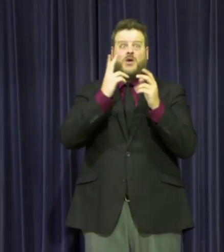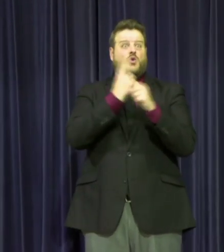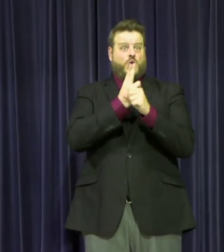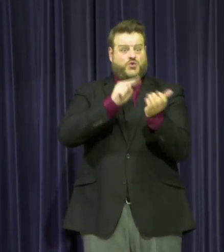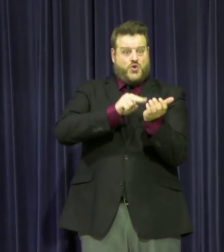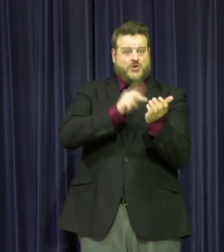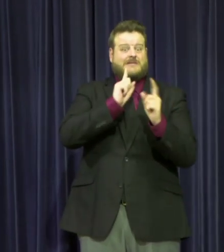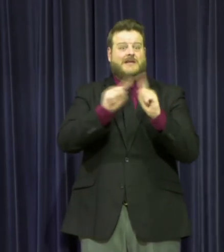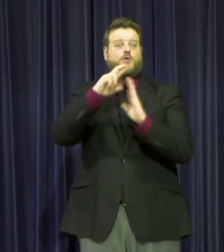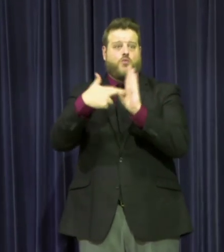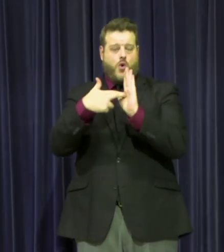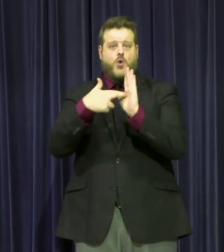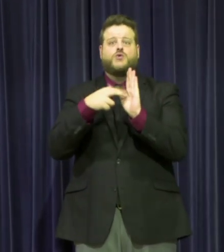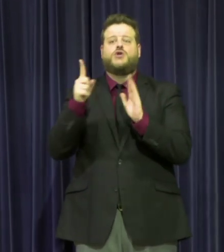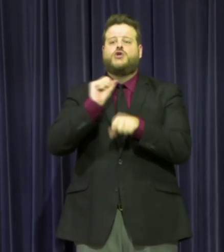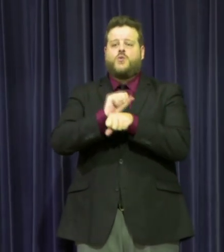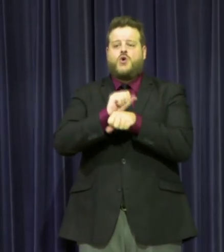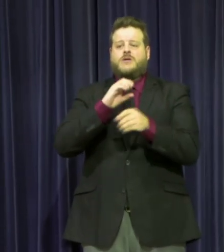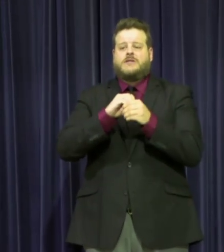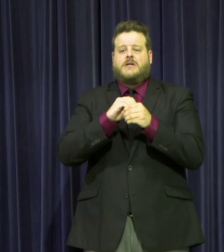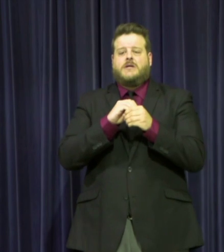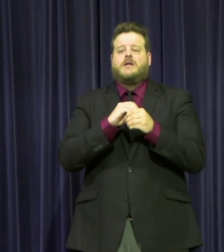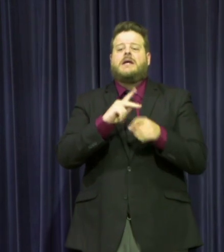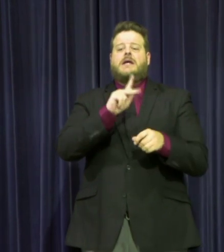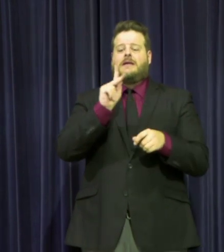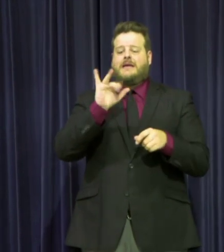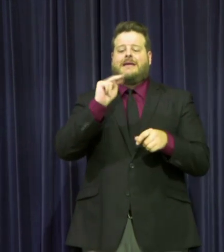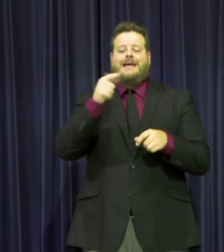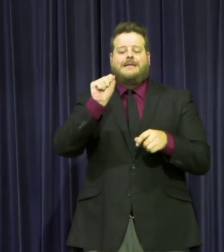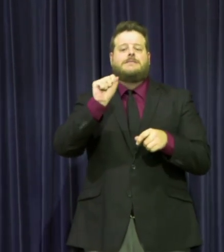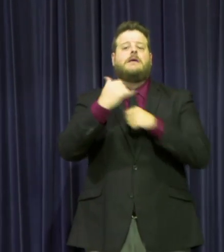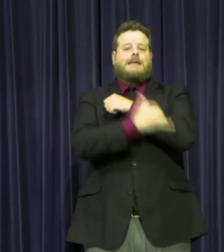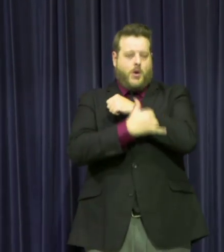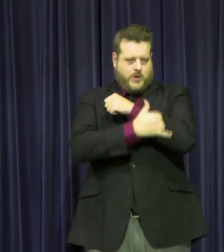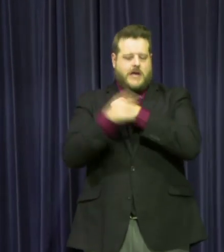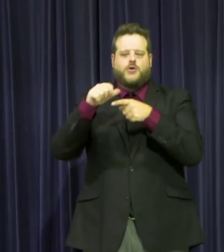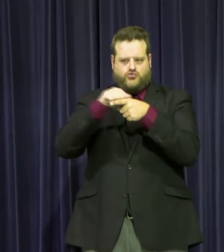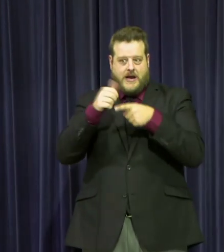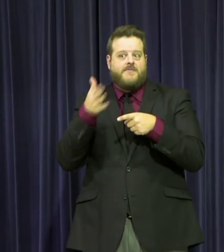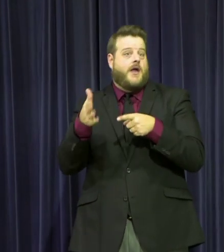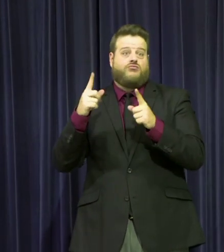She worked in Kings County which is in Brooklyn and trained there and she's been a nurse practitioner ever since.